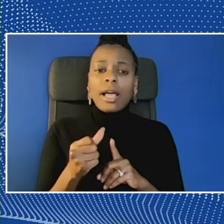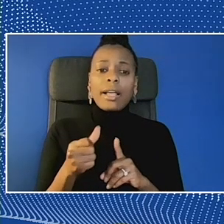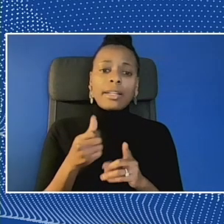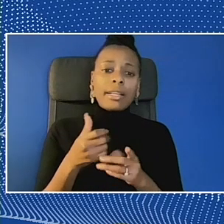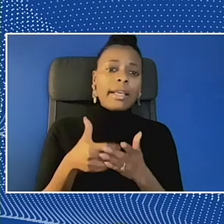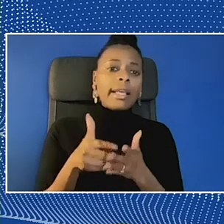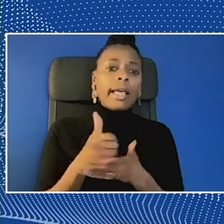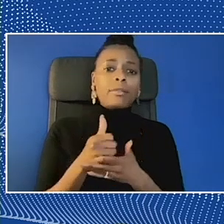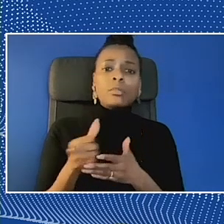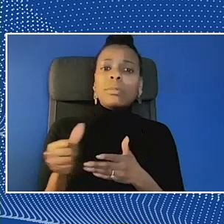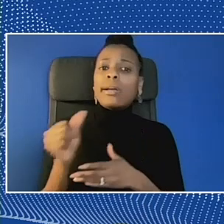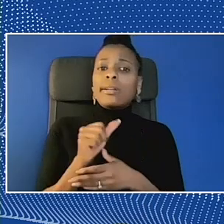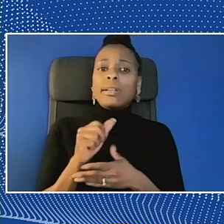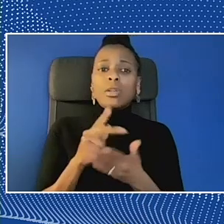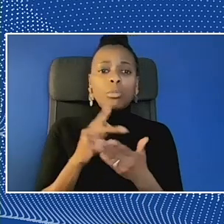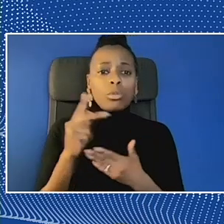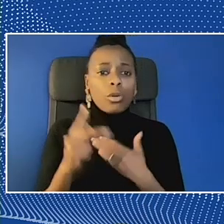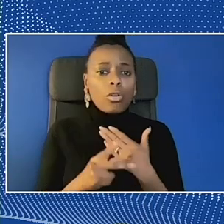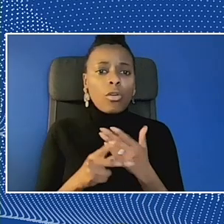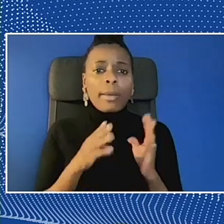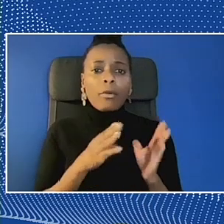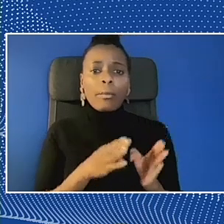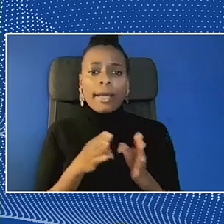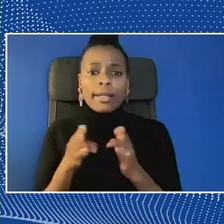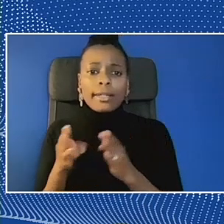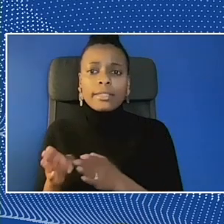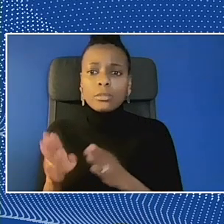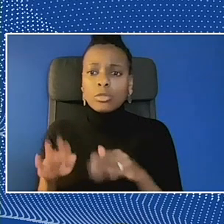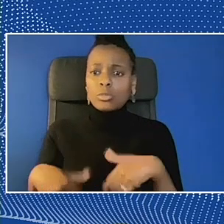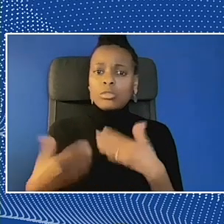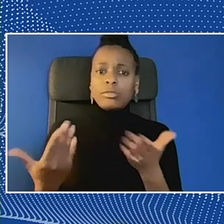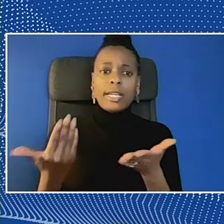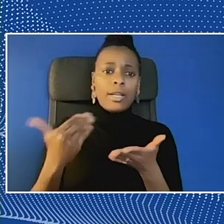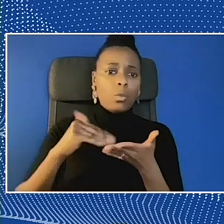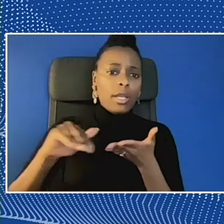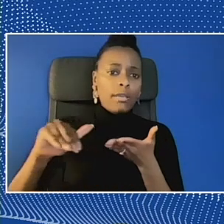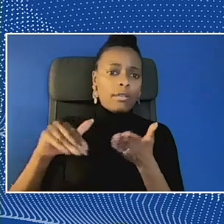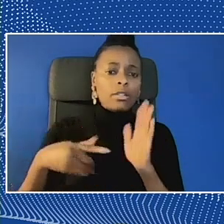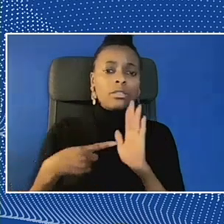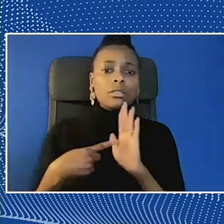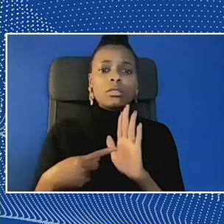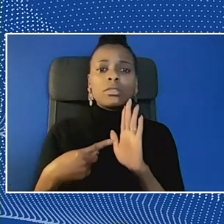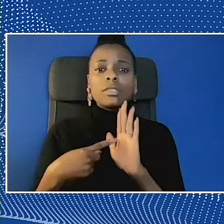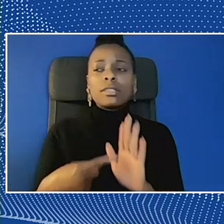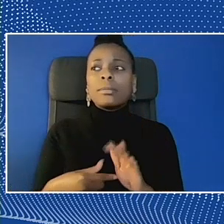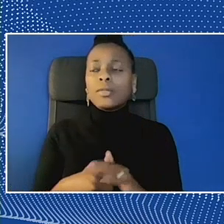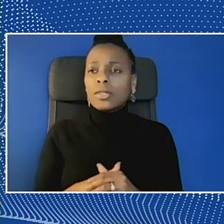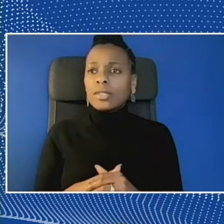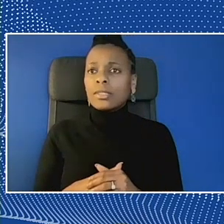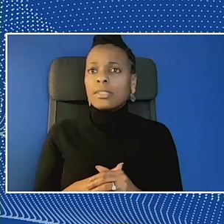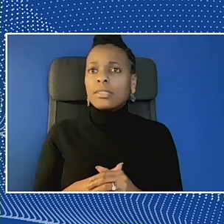mechanism of providing waiver. So, for example, the area where I have the